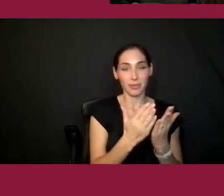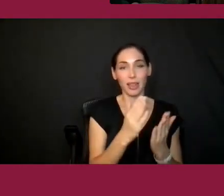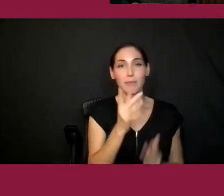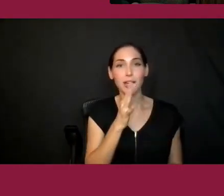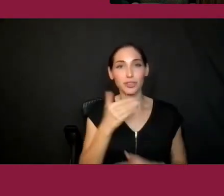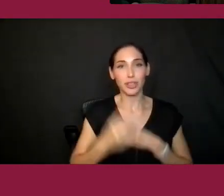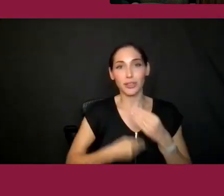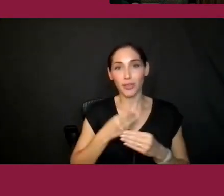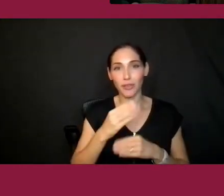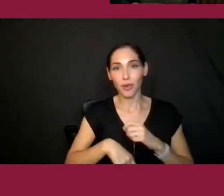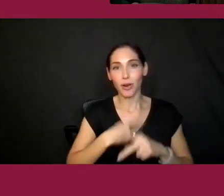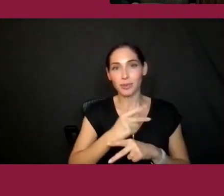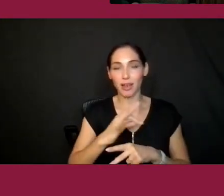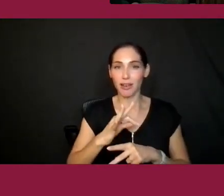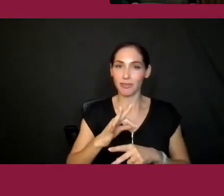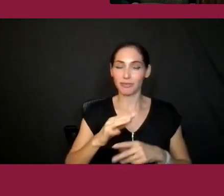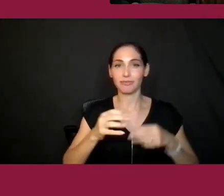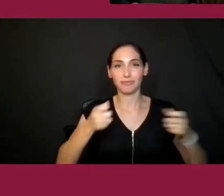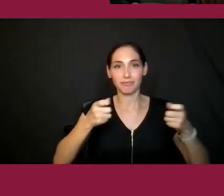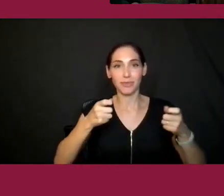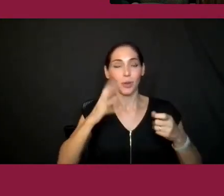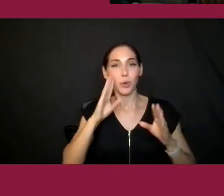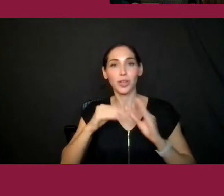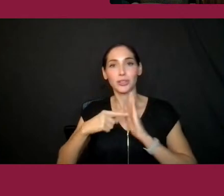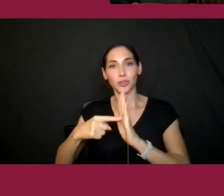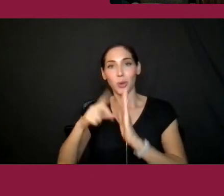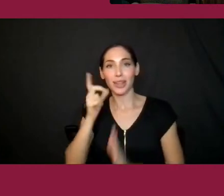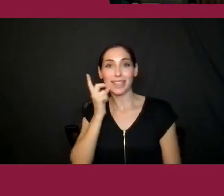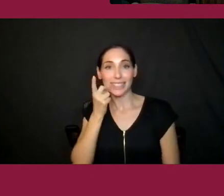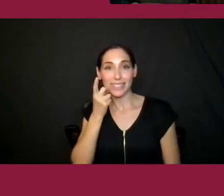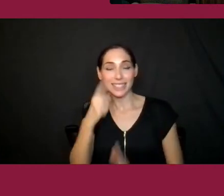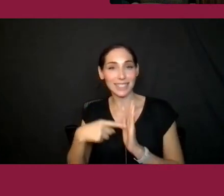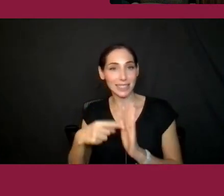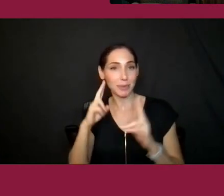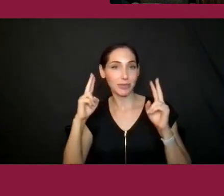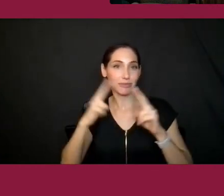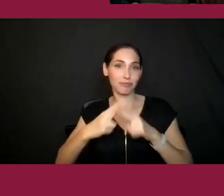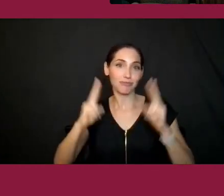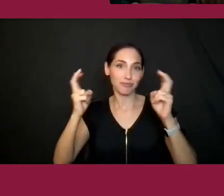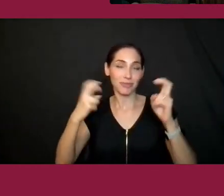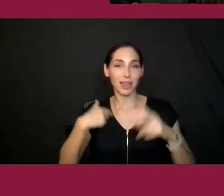currently featured at the Disney Red Cat Theatre and exhibit, entitled, All Watched Over by Machines by Love